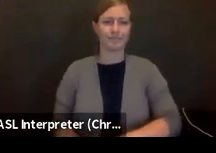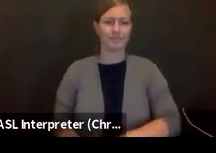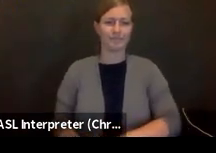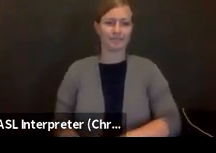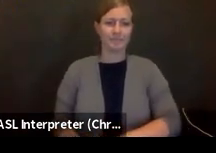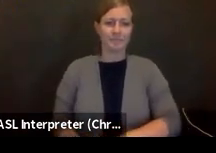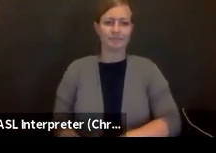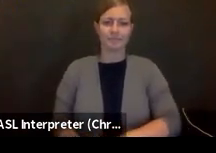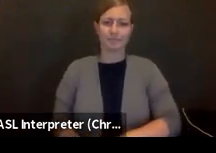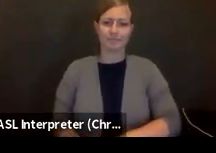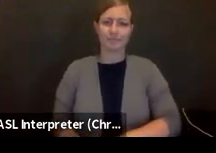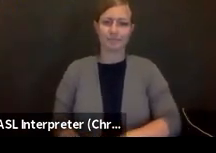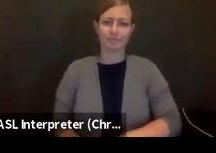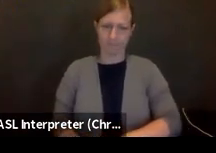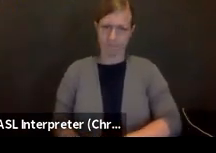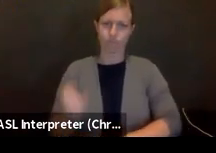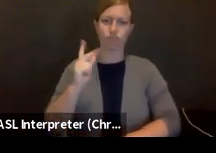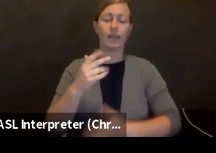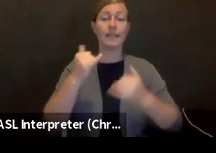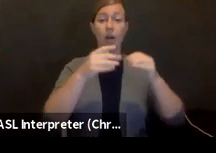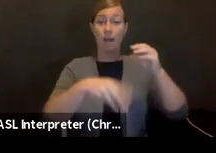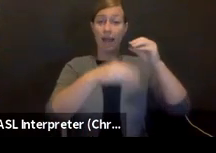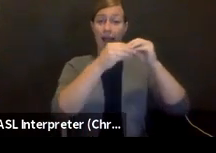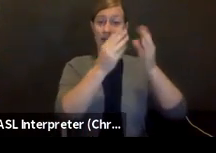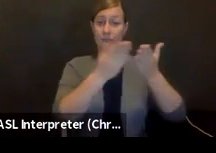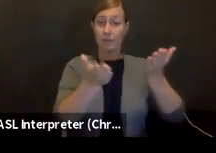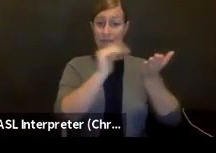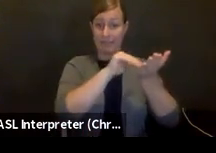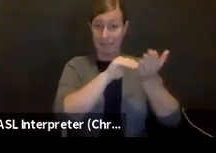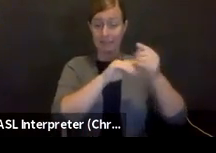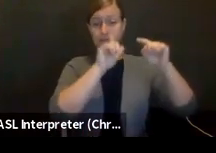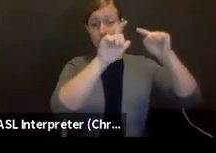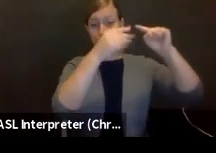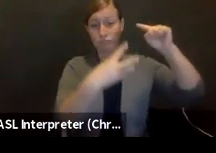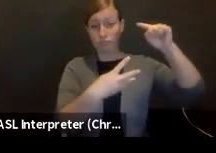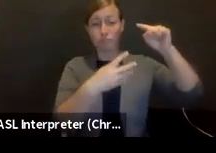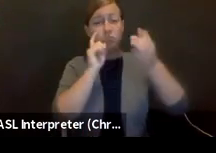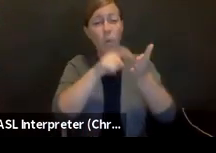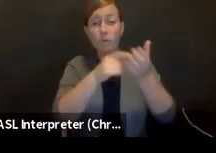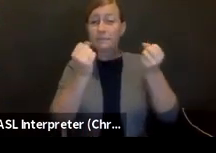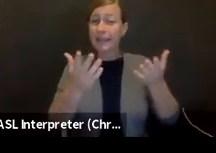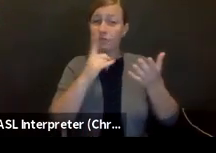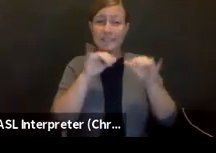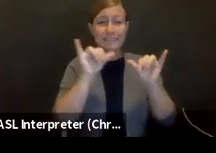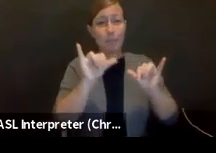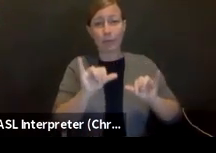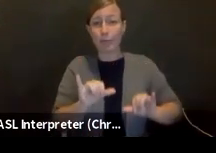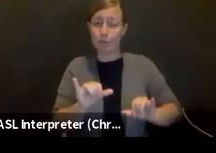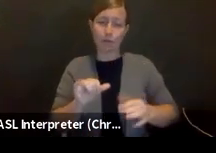ESD 189 - Amy Colburn: Okay, so let's go back to add materials. A lot of these are just, they're really similar. So it's just kind of playing around and seeing